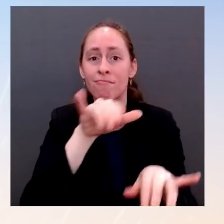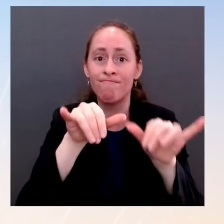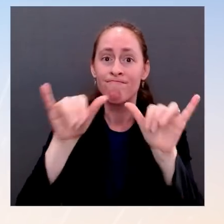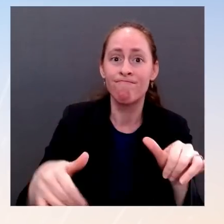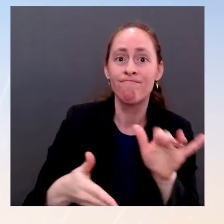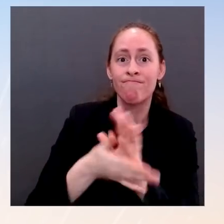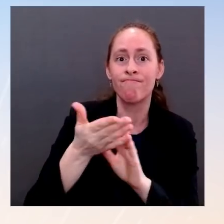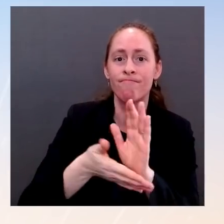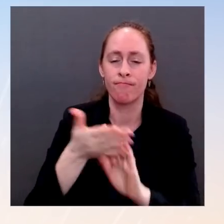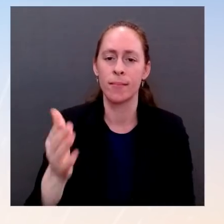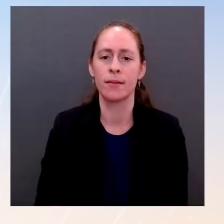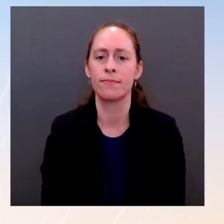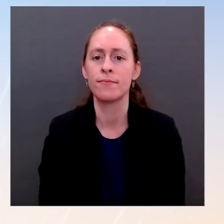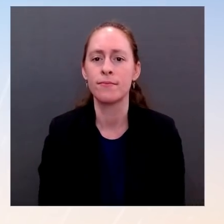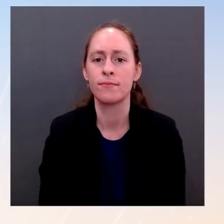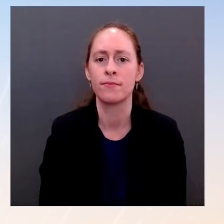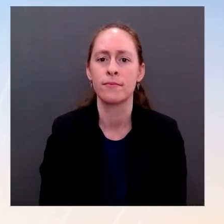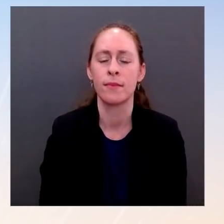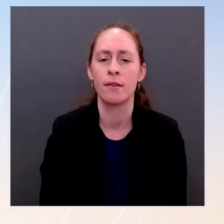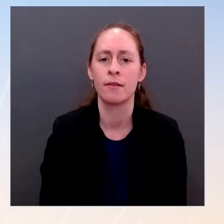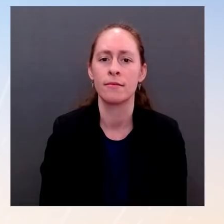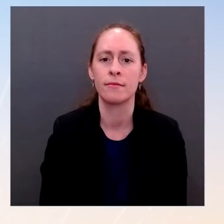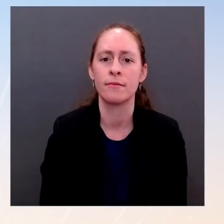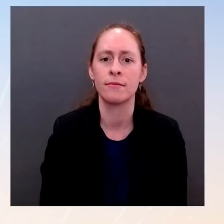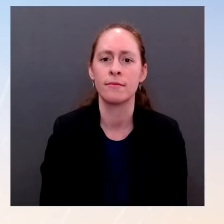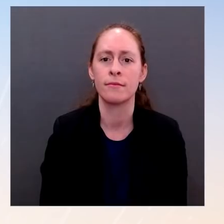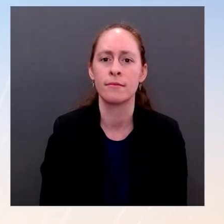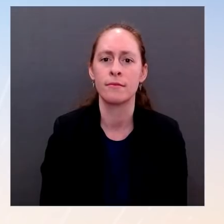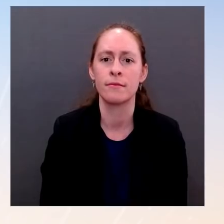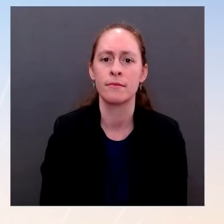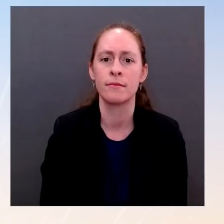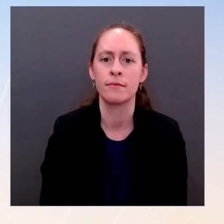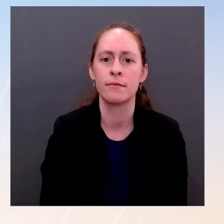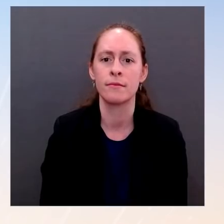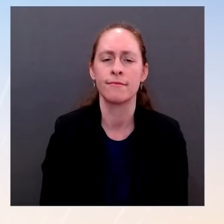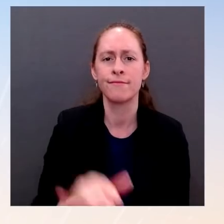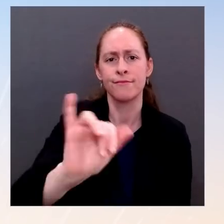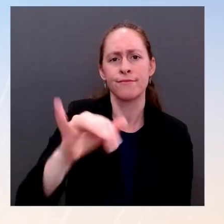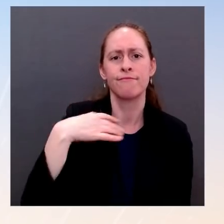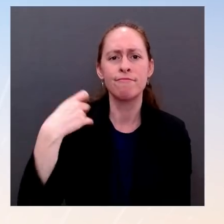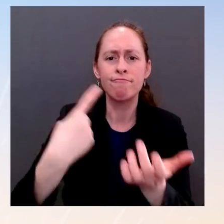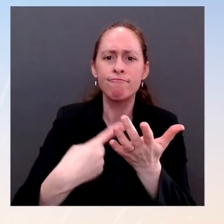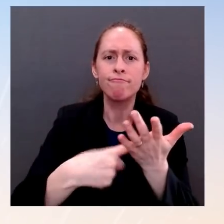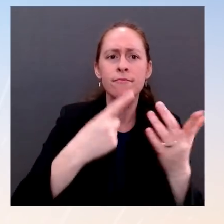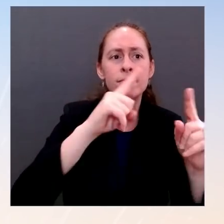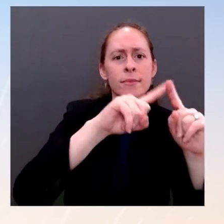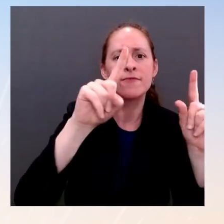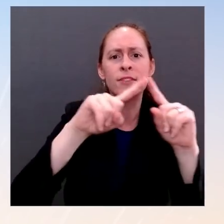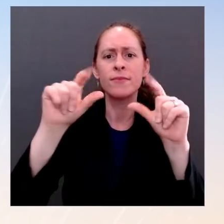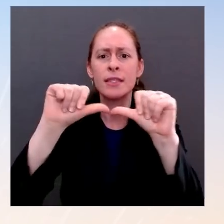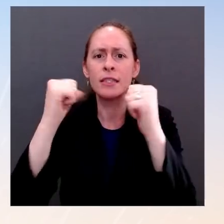For example, TSA issued directives that require oil and gas pipelines to report cyber incidents,